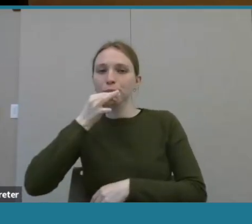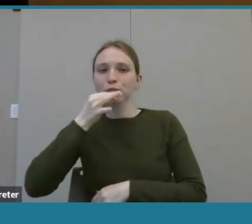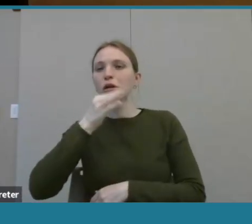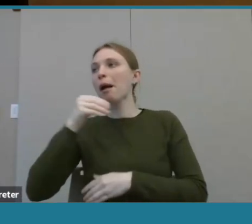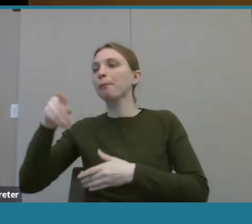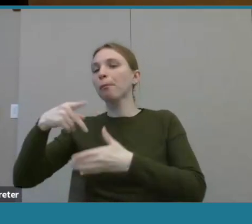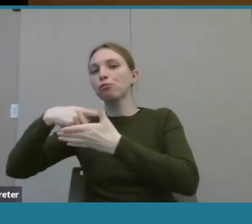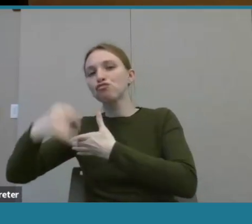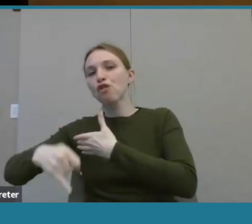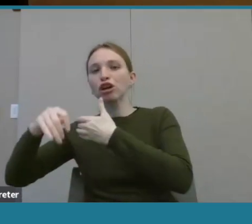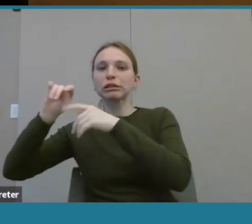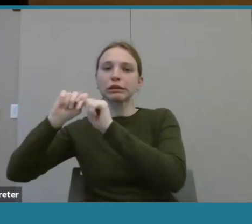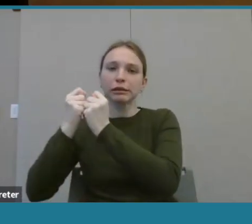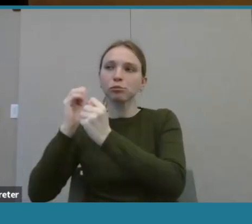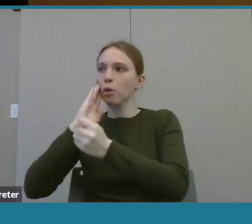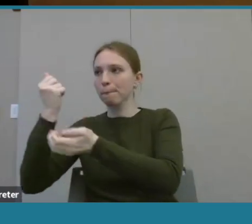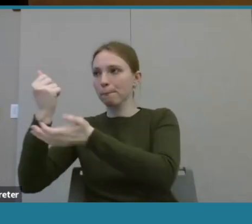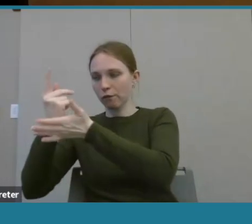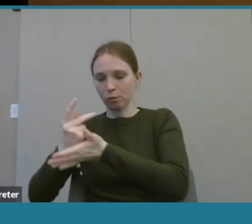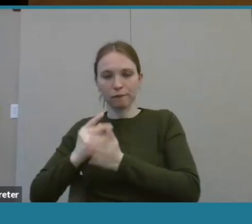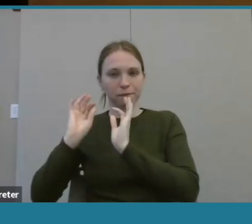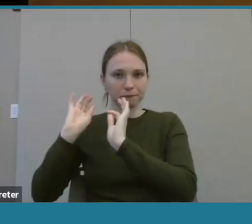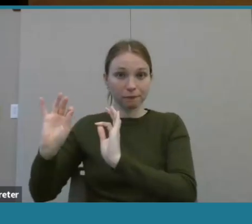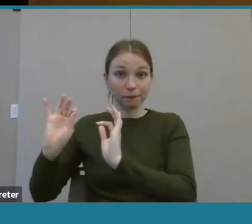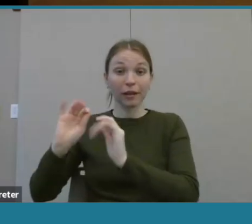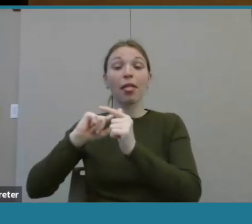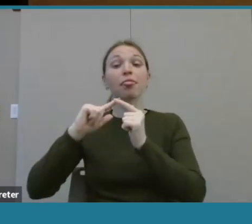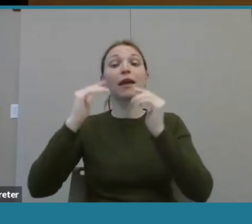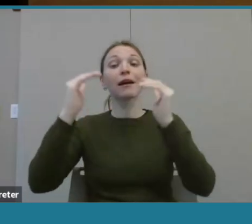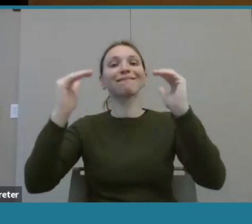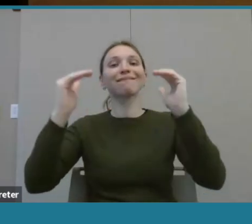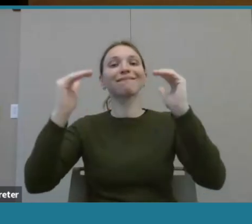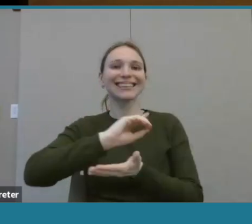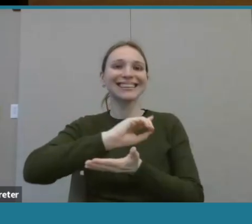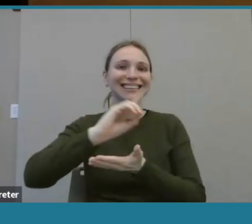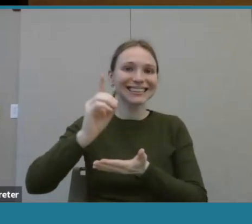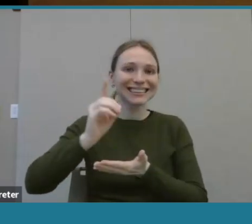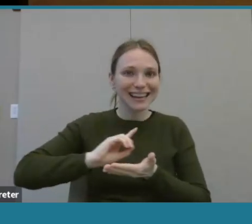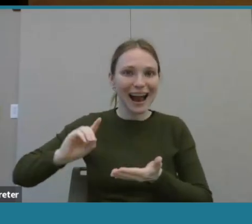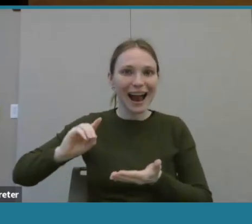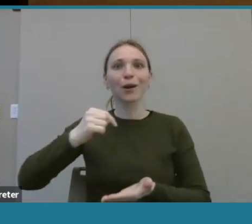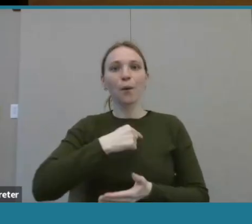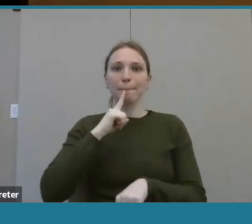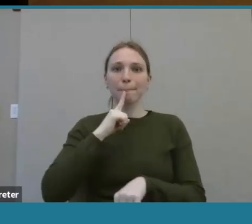Then we go into the design phase where we actually put it to a visual representation. This is what we're actually going to make it look like.